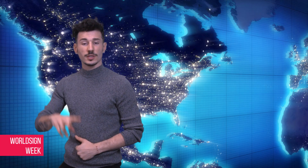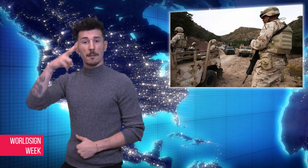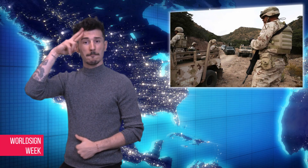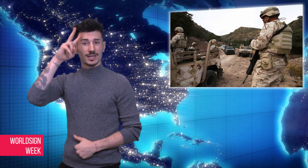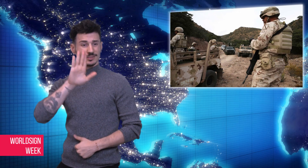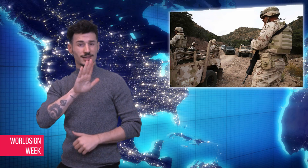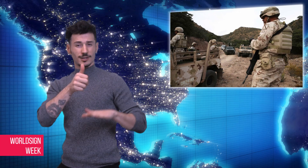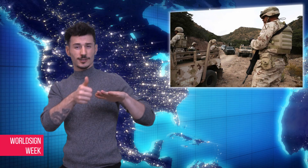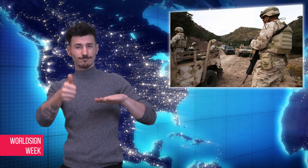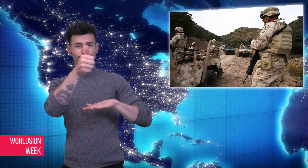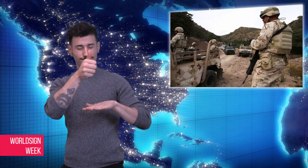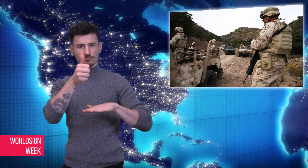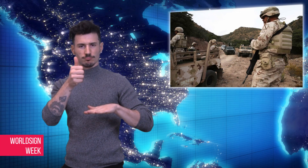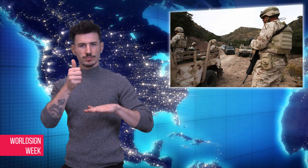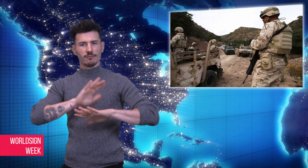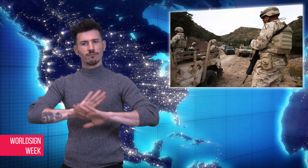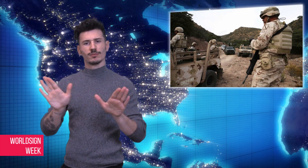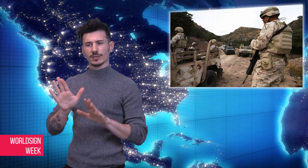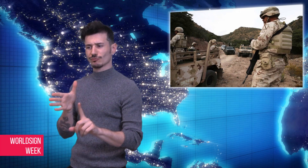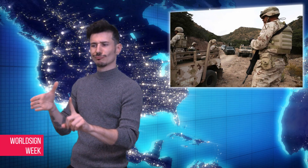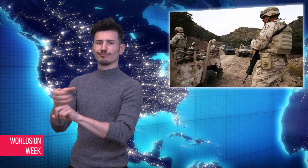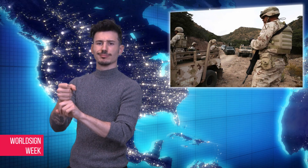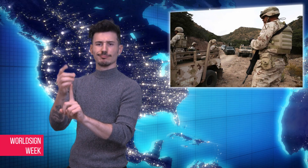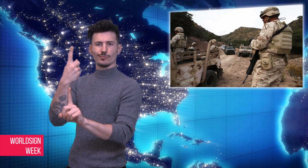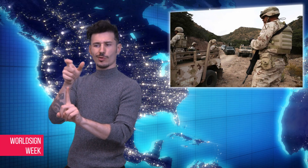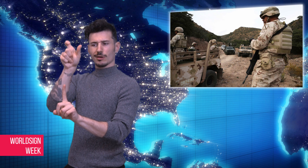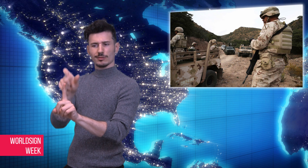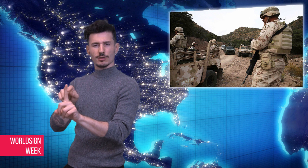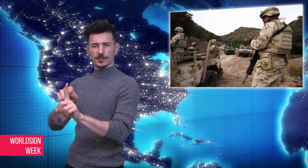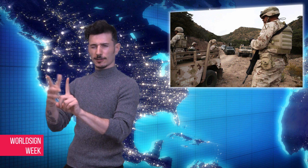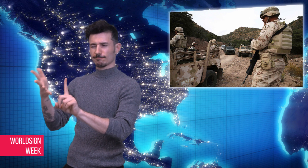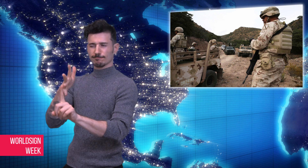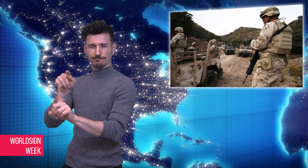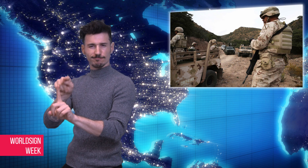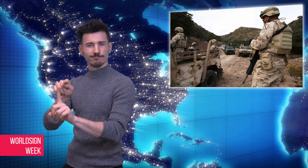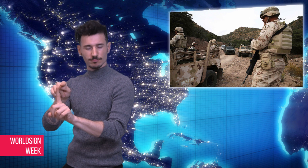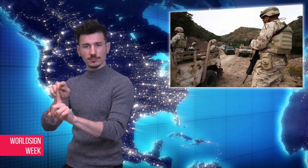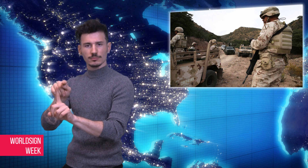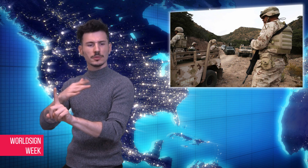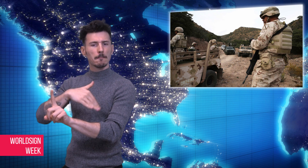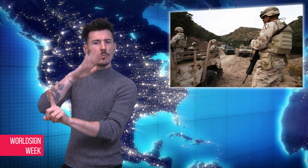The Mexican authorities have arrested a suspect,